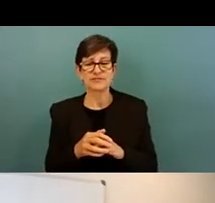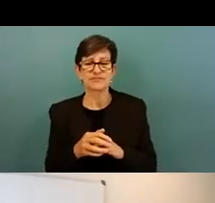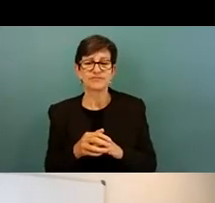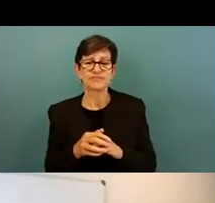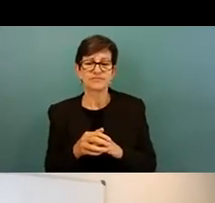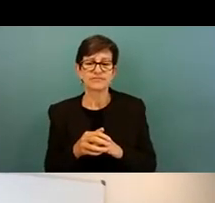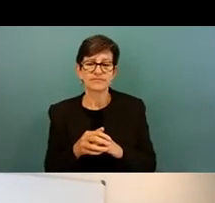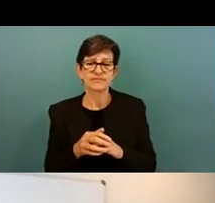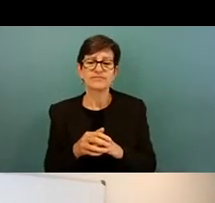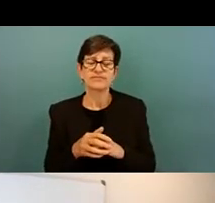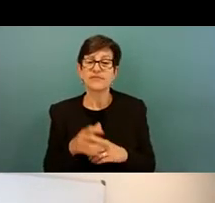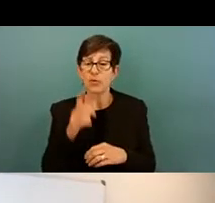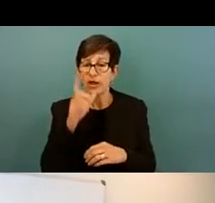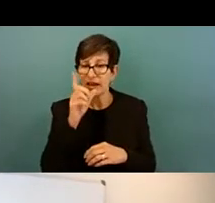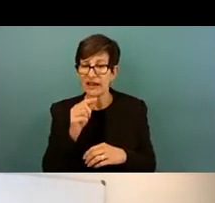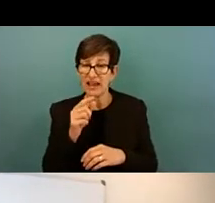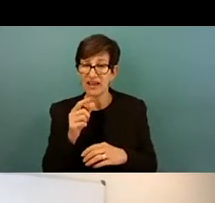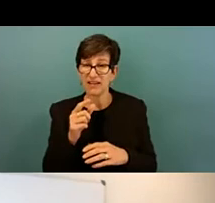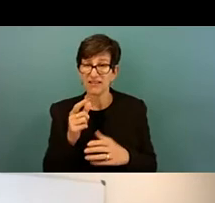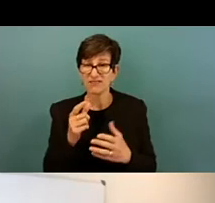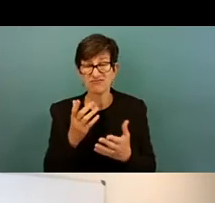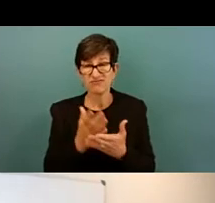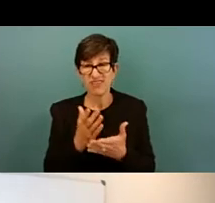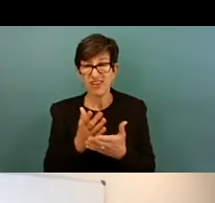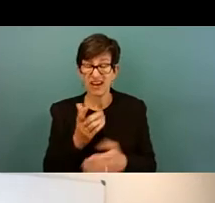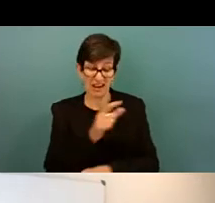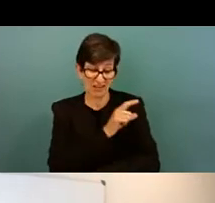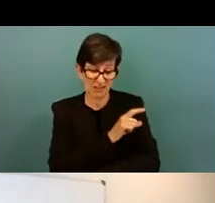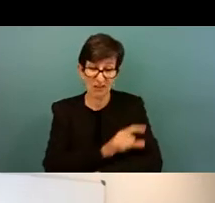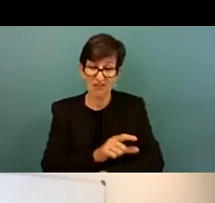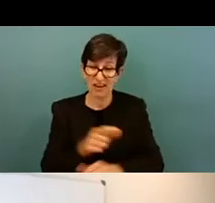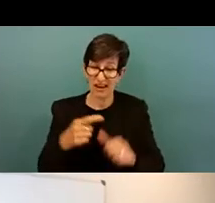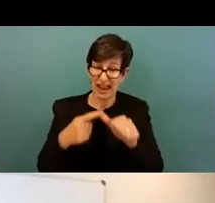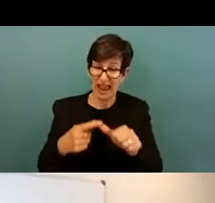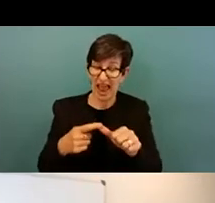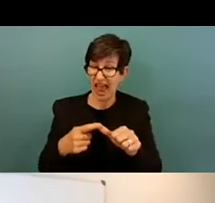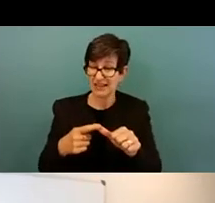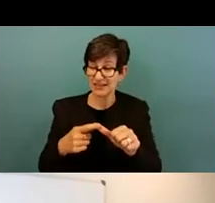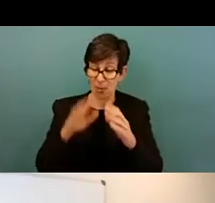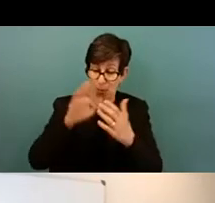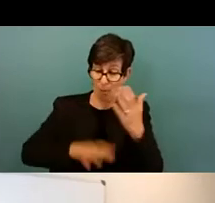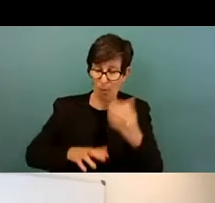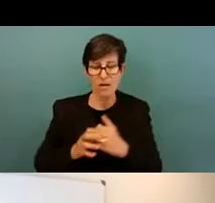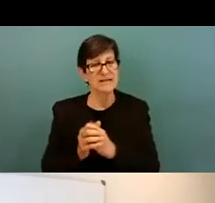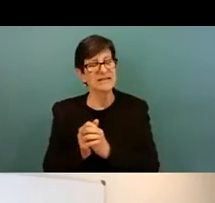Inclusion Index, we'd have to conduct virtually a census on an annual basis. And what we've